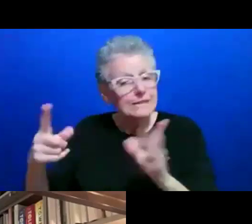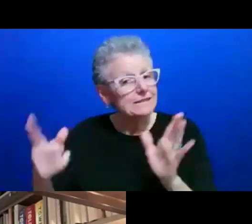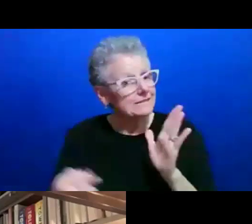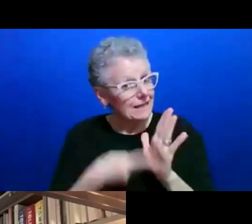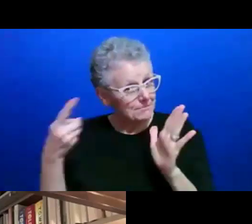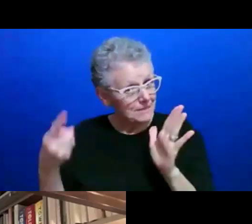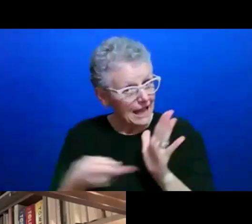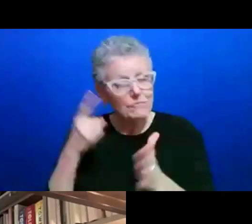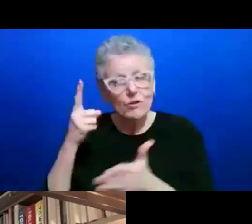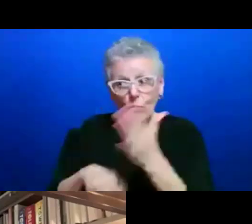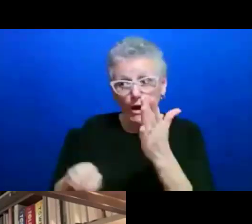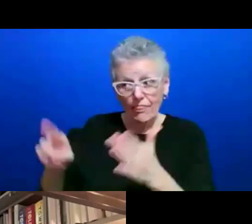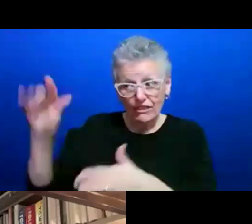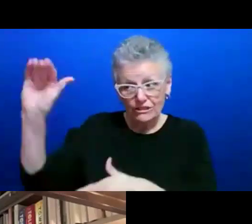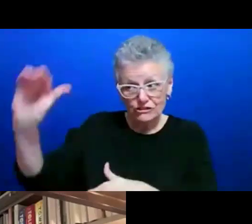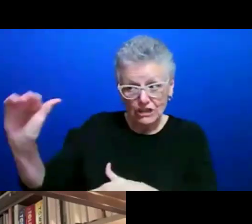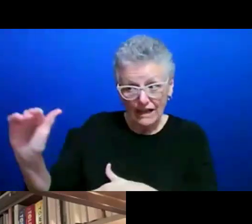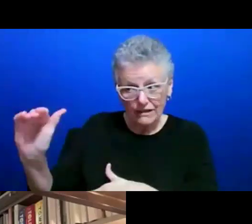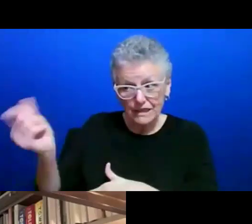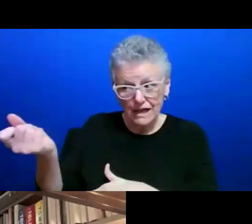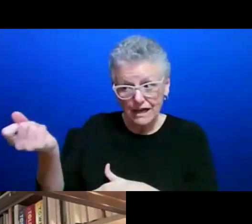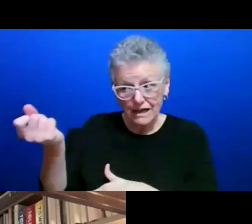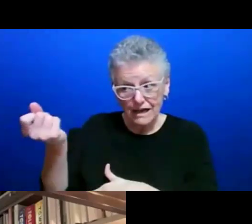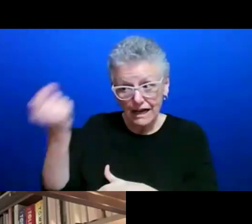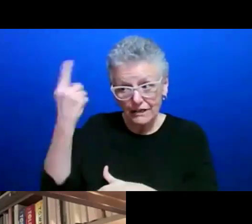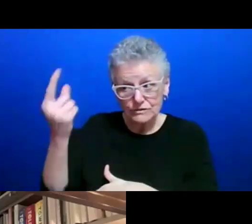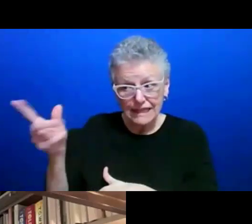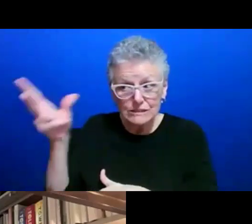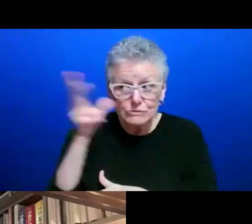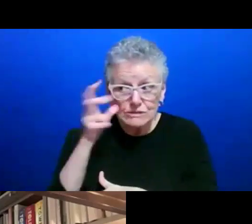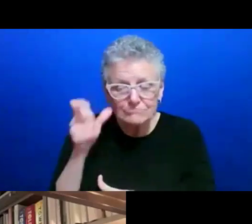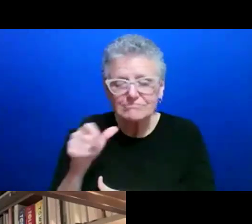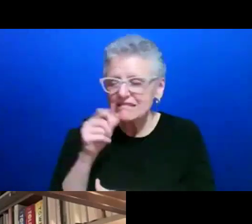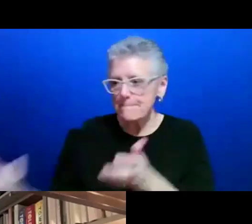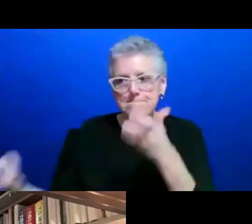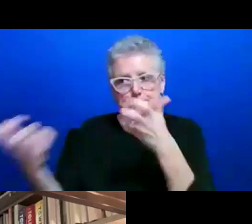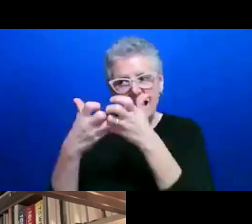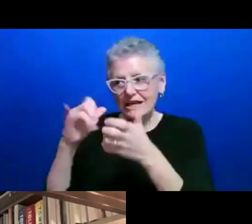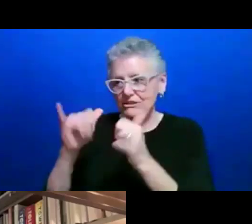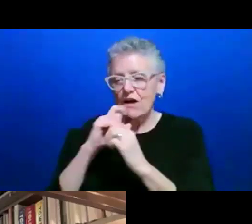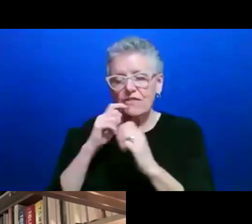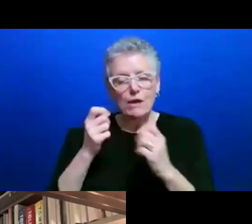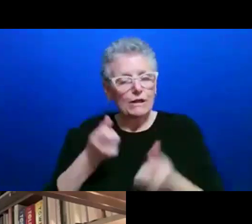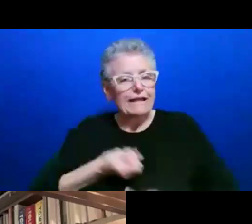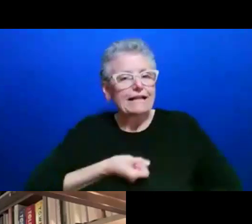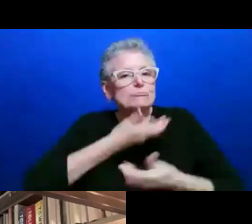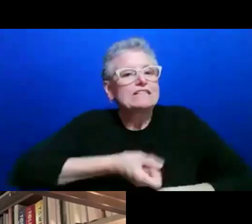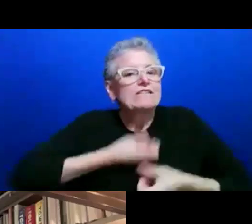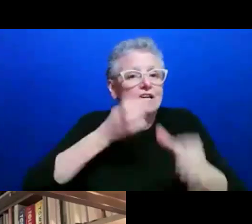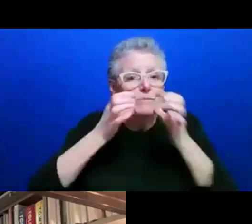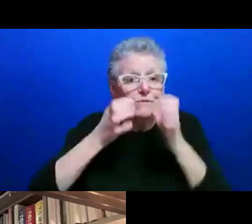what the child understands receptively doesn't match how they're going to expressively communicate. And I've heard a few of you talk about that.